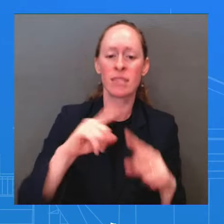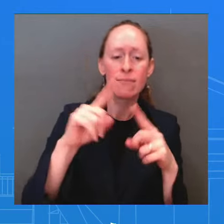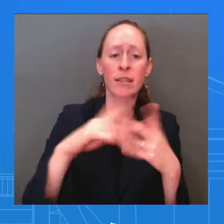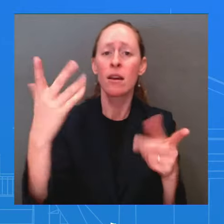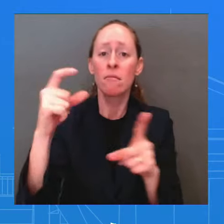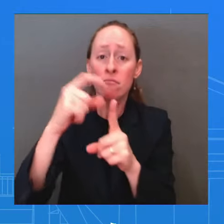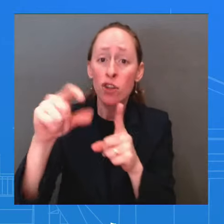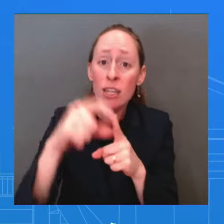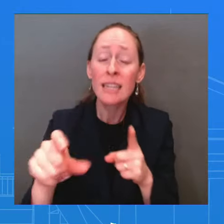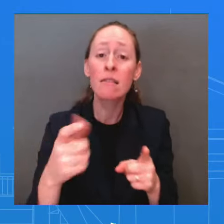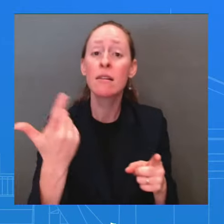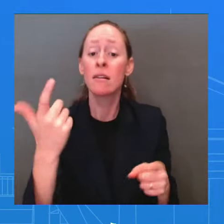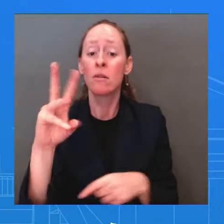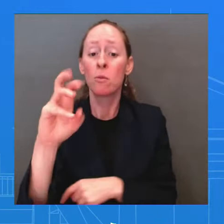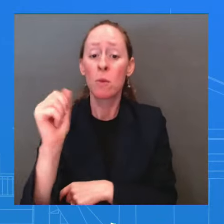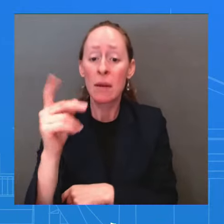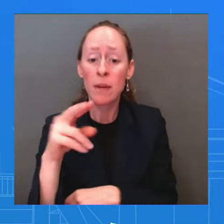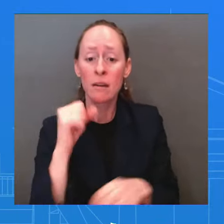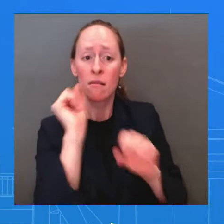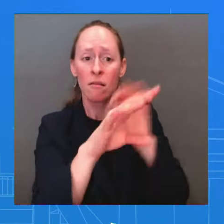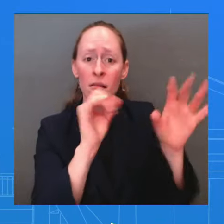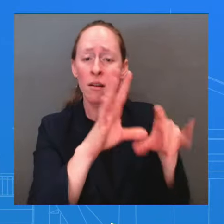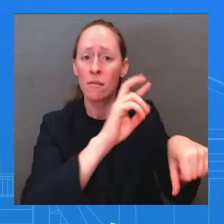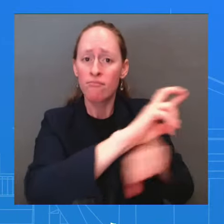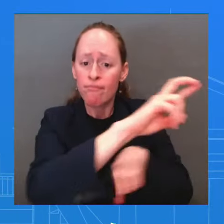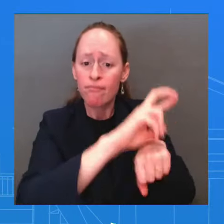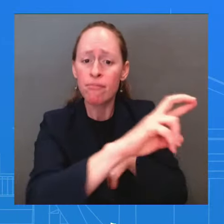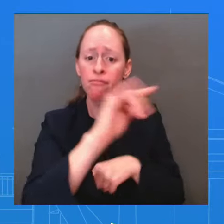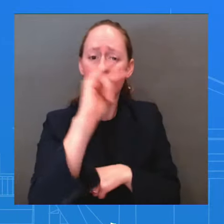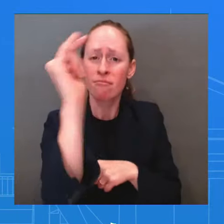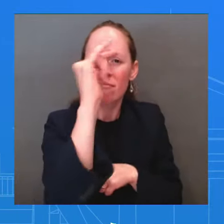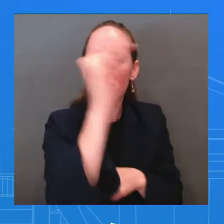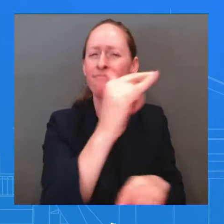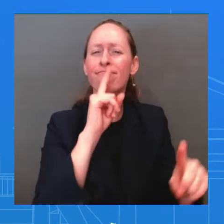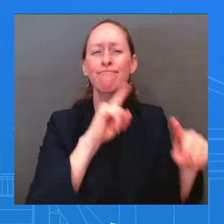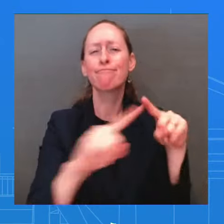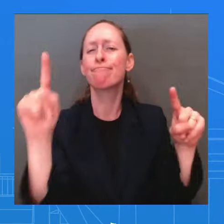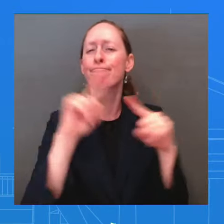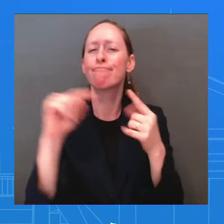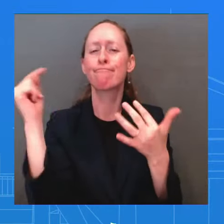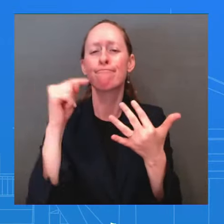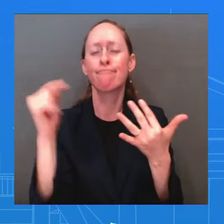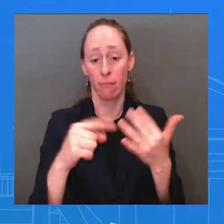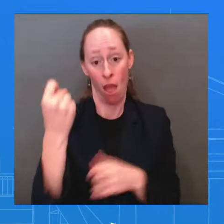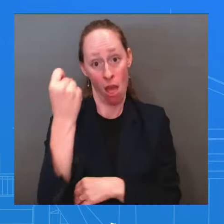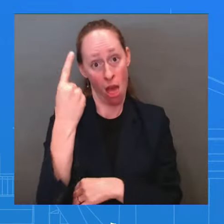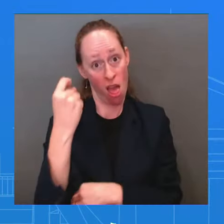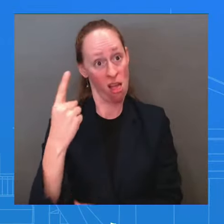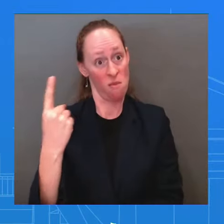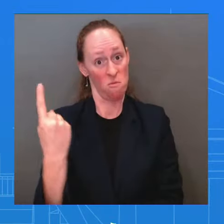our European partners and others, alongside the United States. And we're showing that to the Congress to say, "This isn't just about the United States alone.